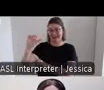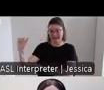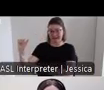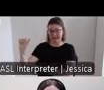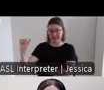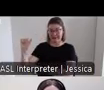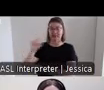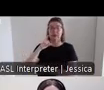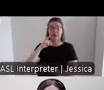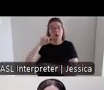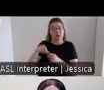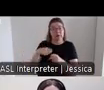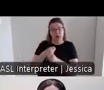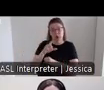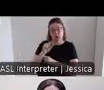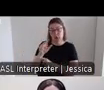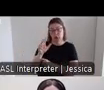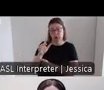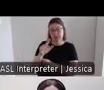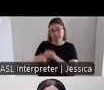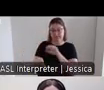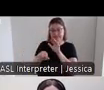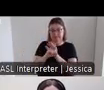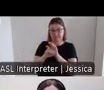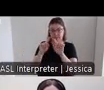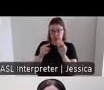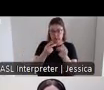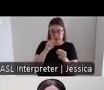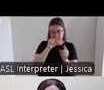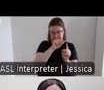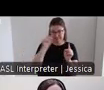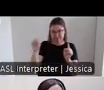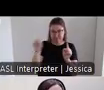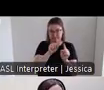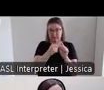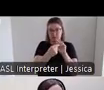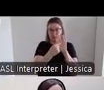In 2023, we will identify two areas of representational focus